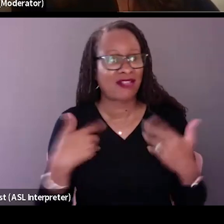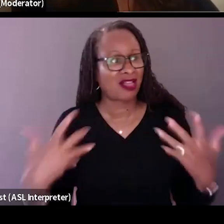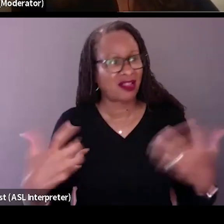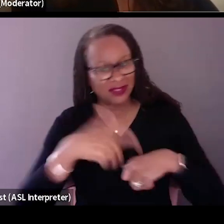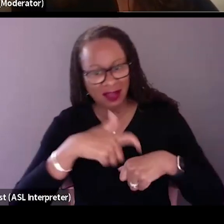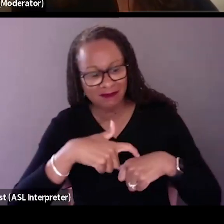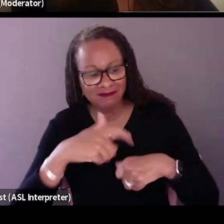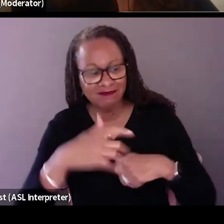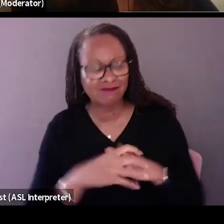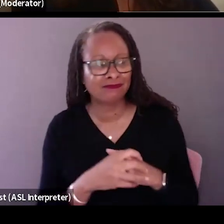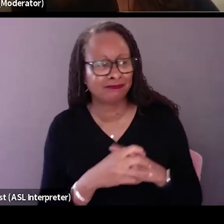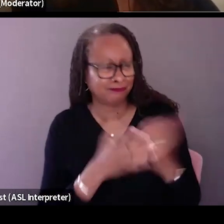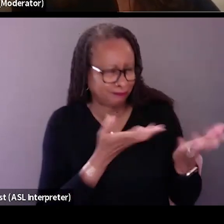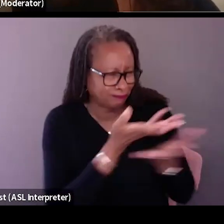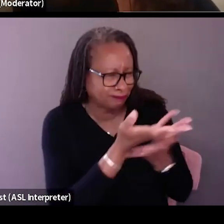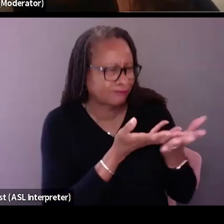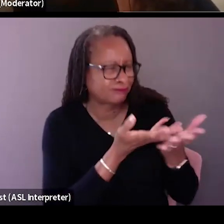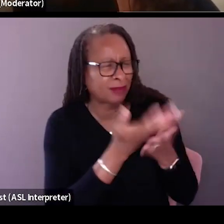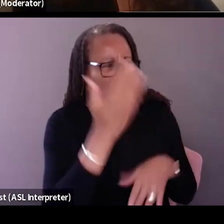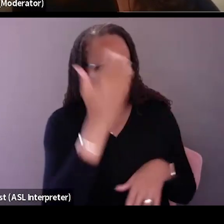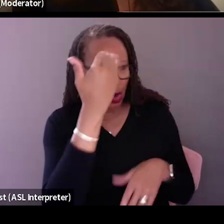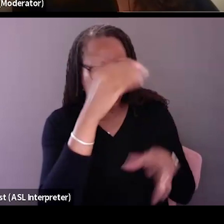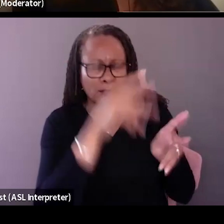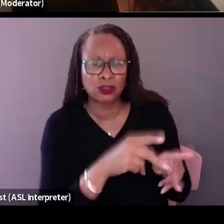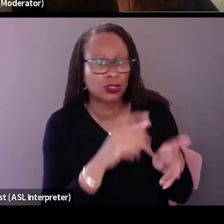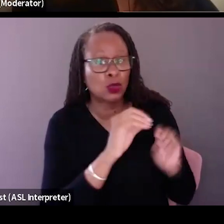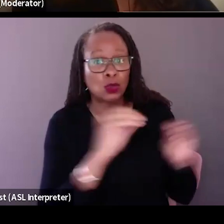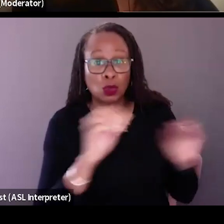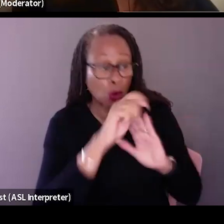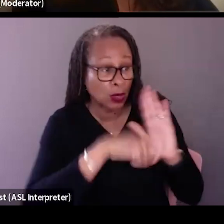you know, getting to know them off camera, you know, building trust this way.